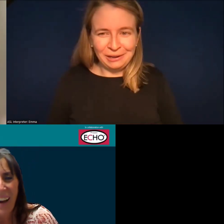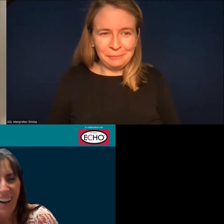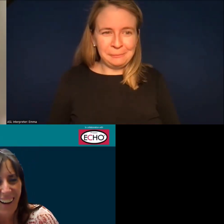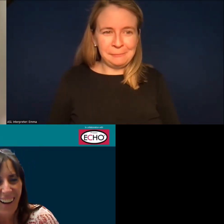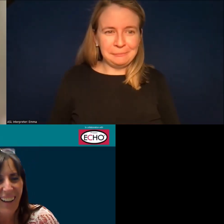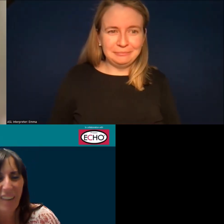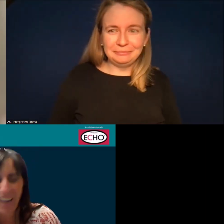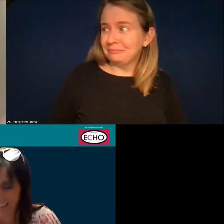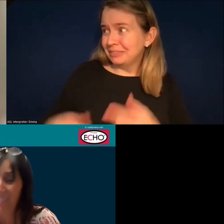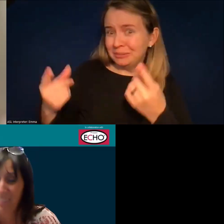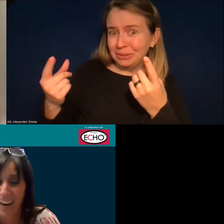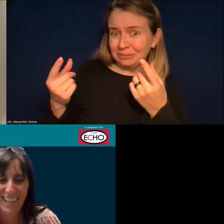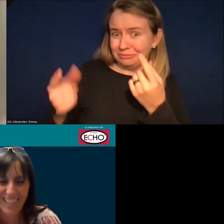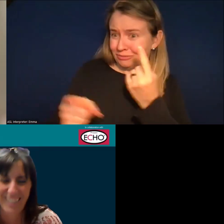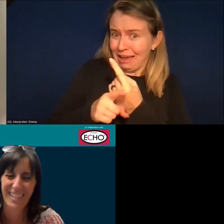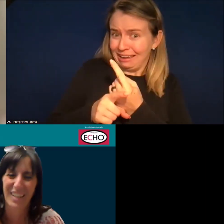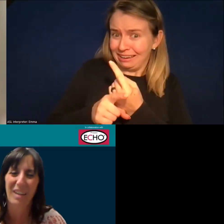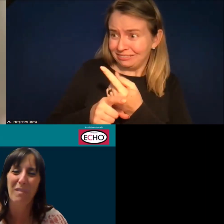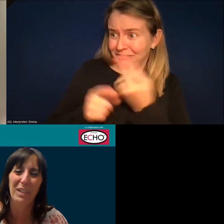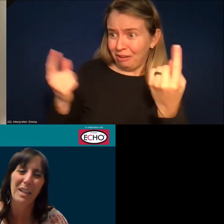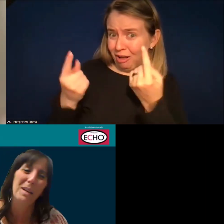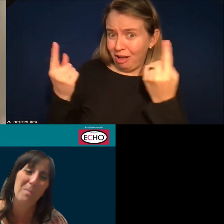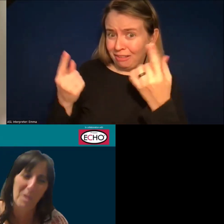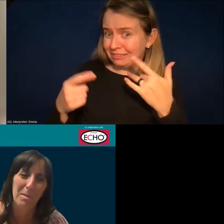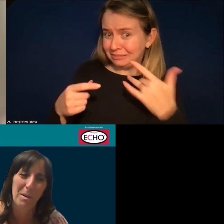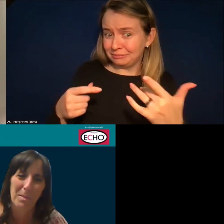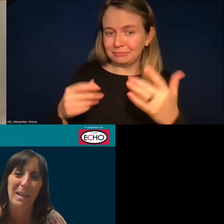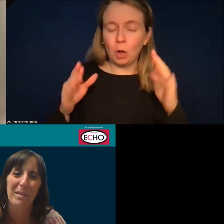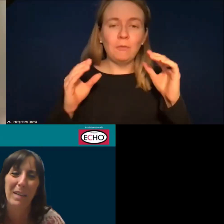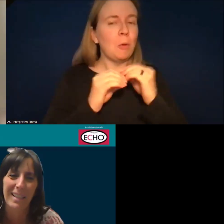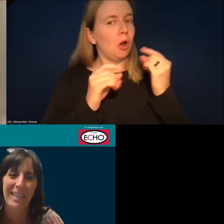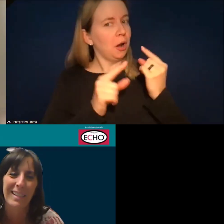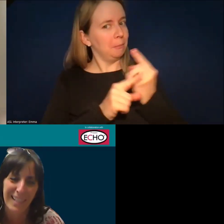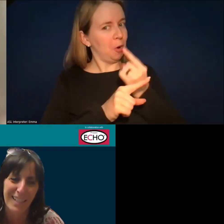right, right, hopefully in a more appropriate way than laying